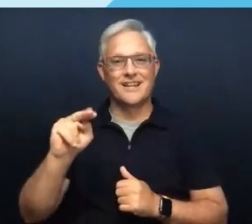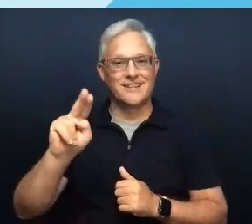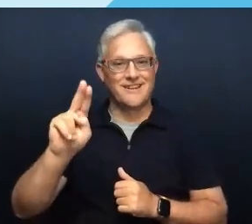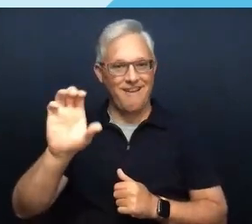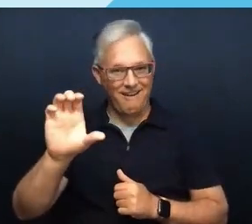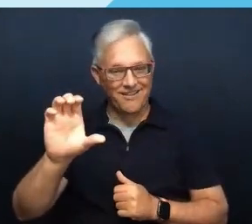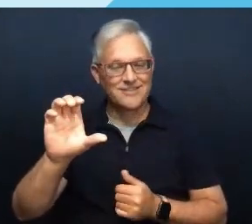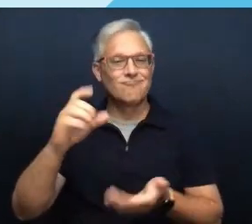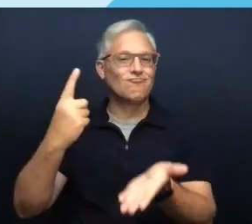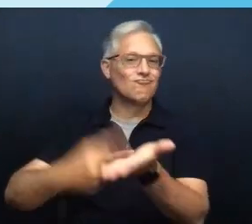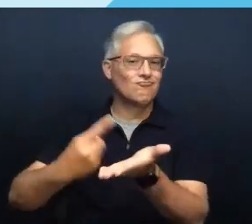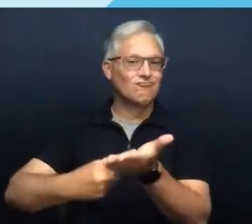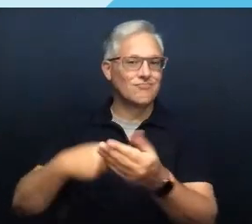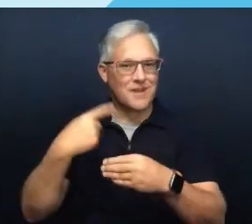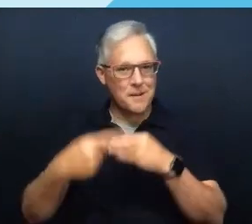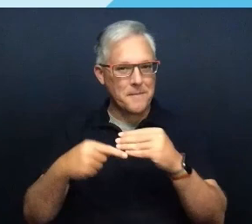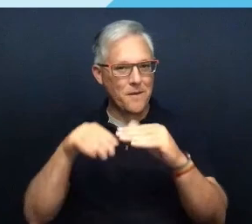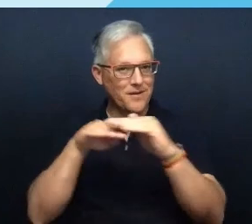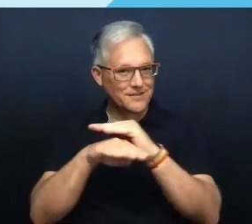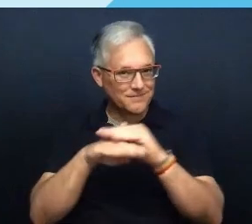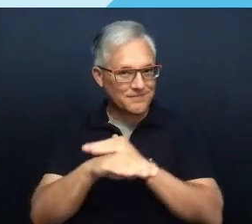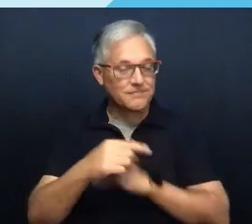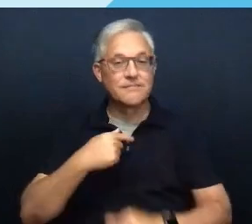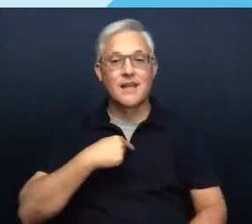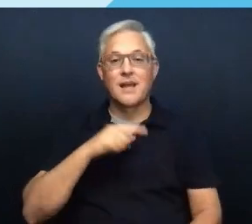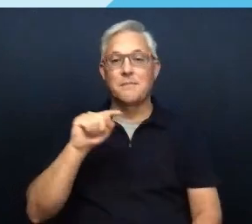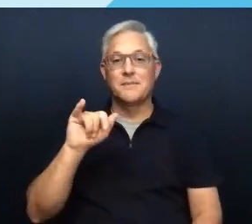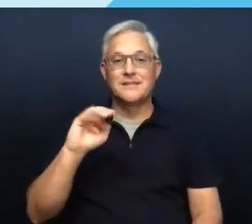I'm Tim Kilburn. Really appreciate you coming. Thanks a lot.